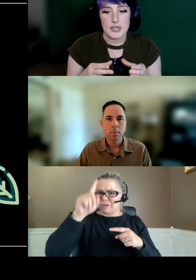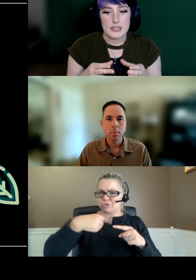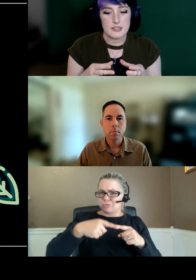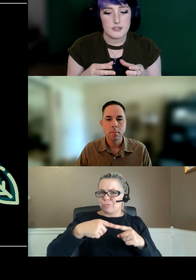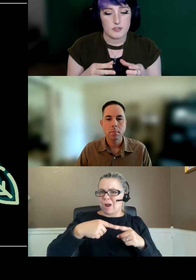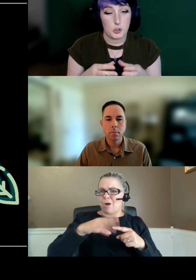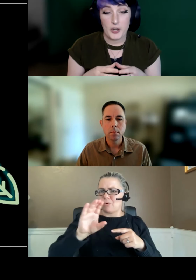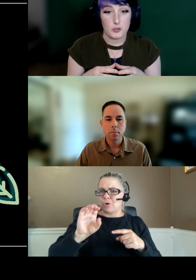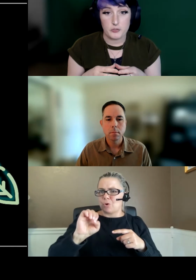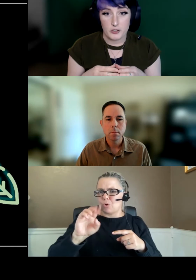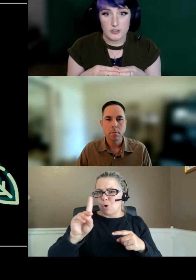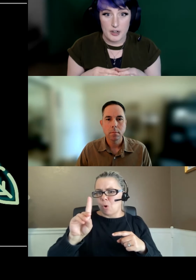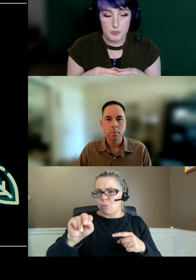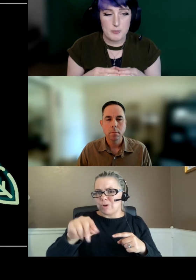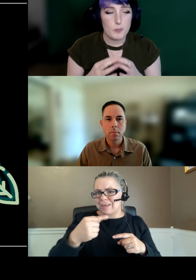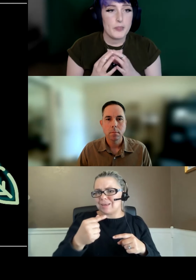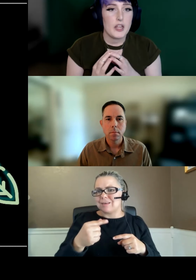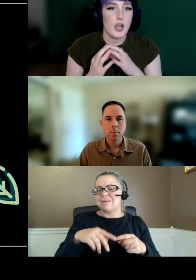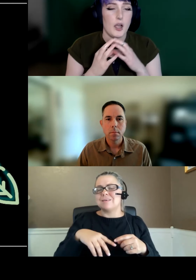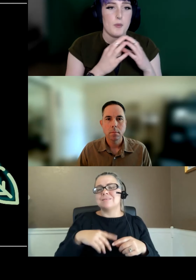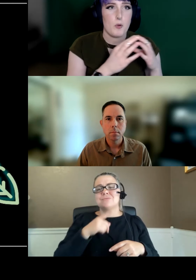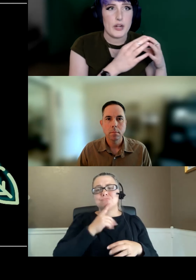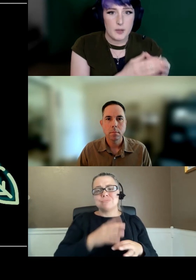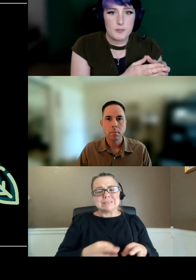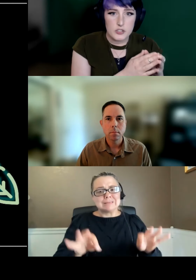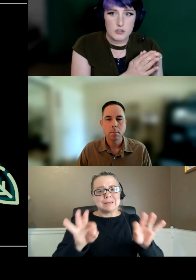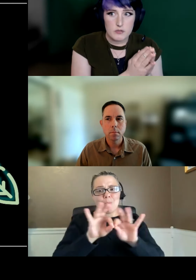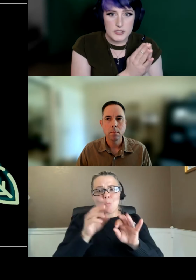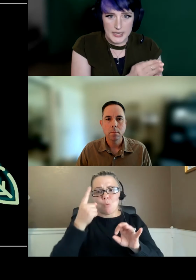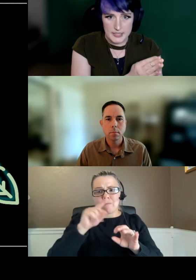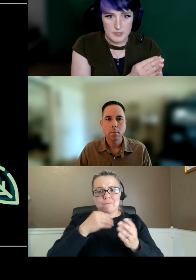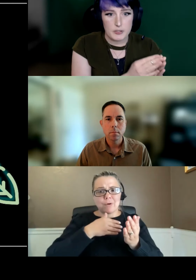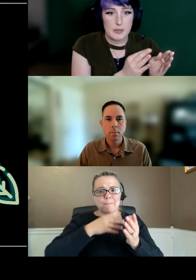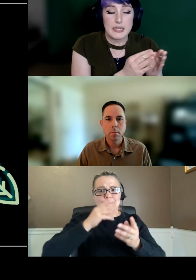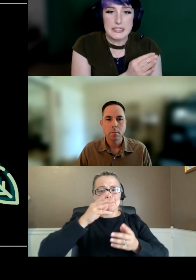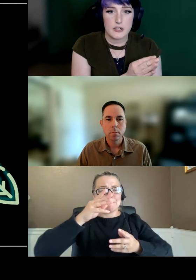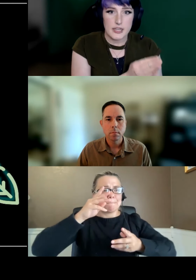It is critical for a lot of people, but when it comes to design accessibility to be considered